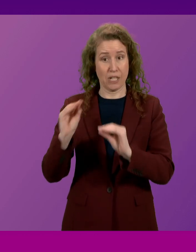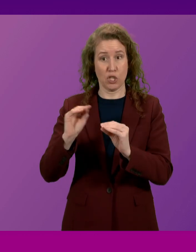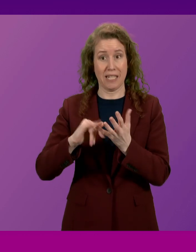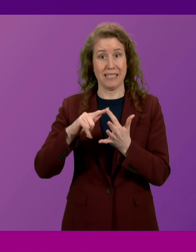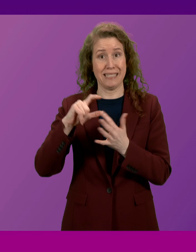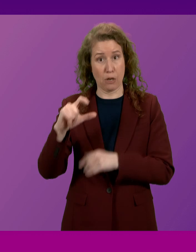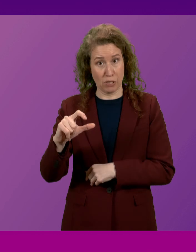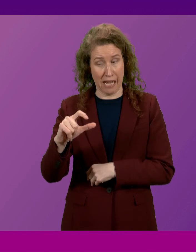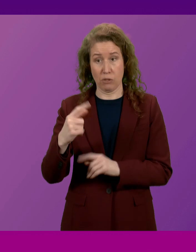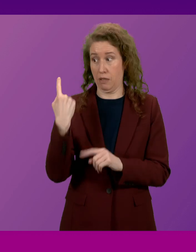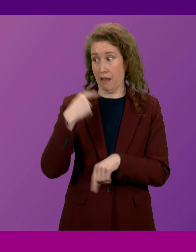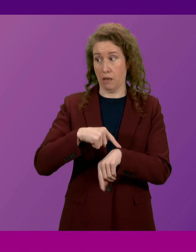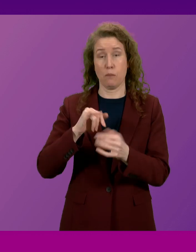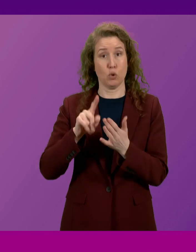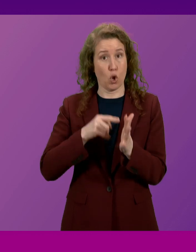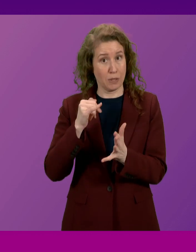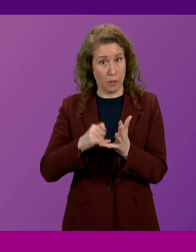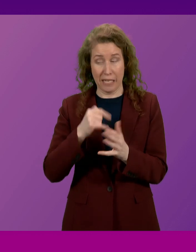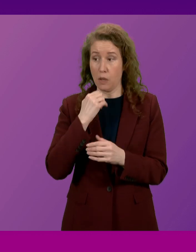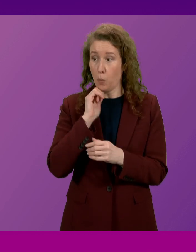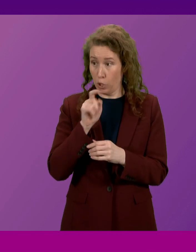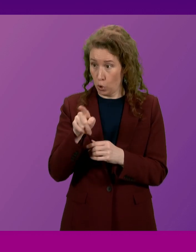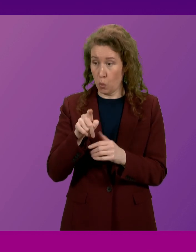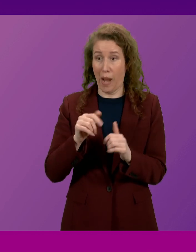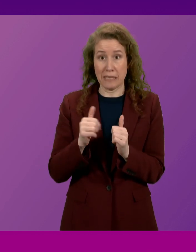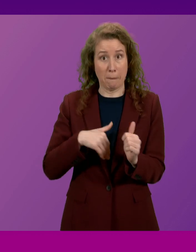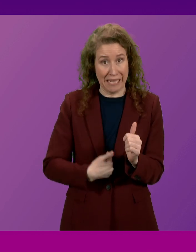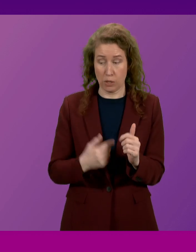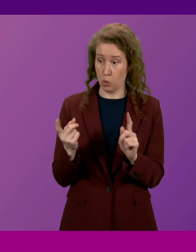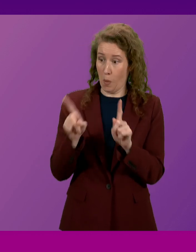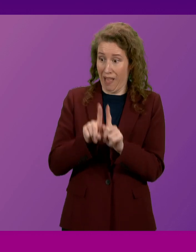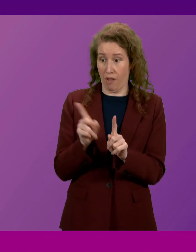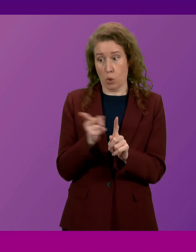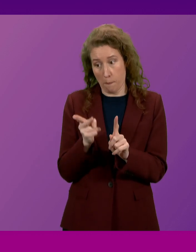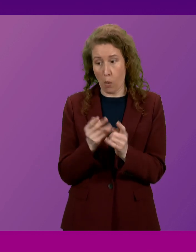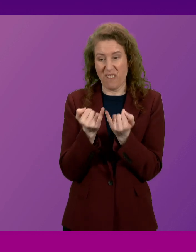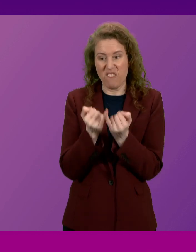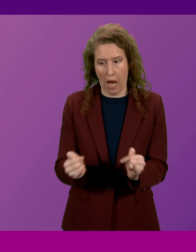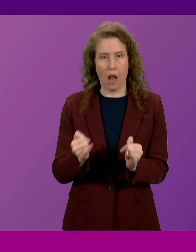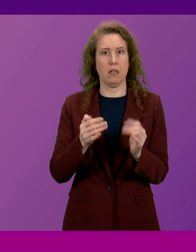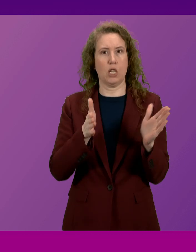John Swinney, admit that, together, they have failed a generation of young people?